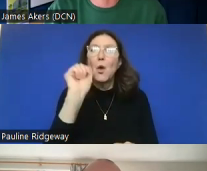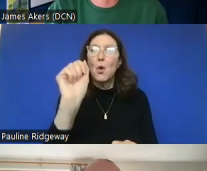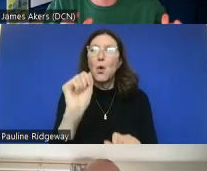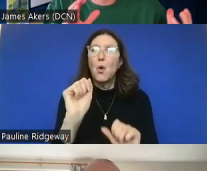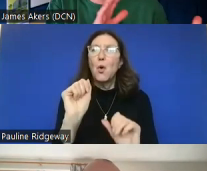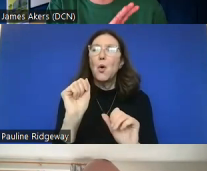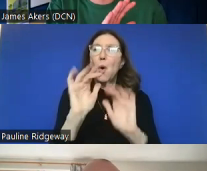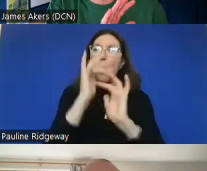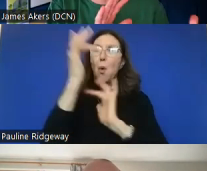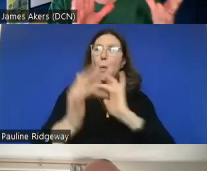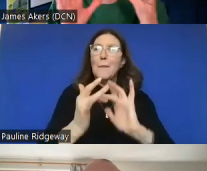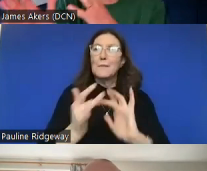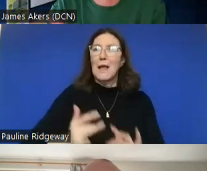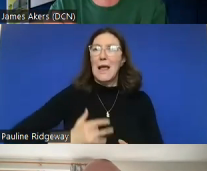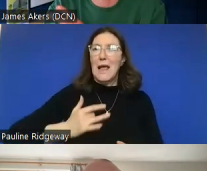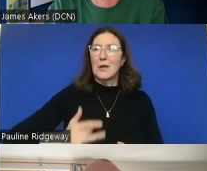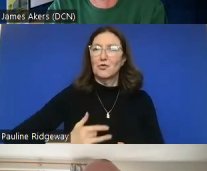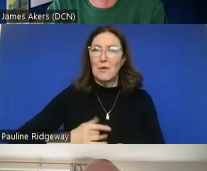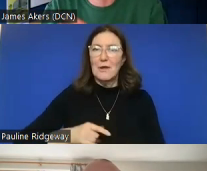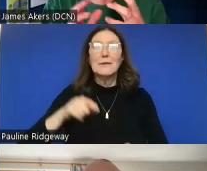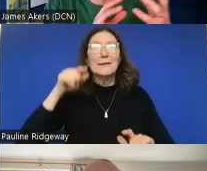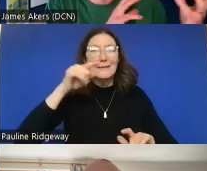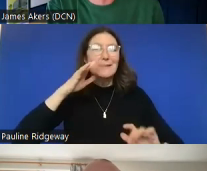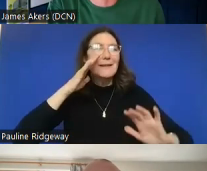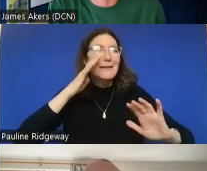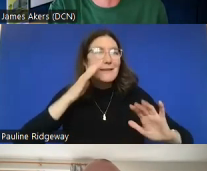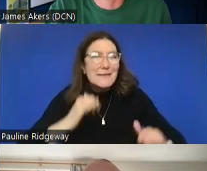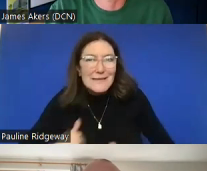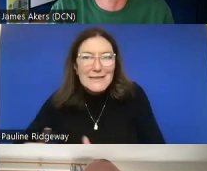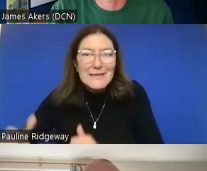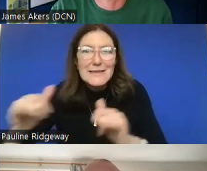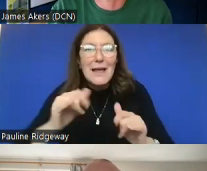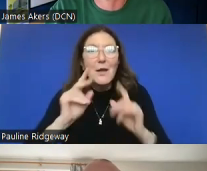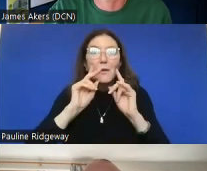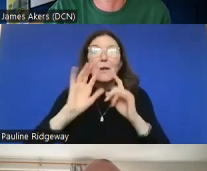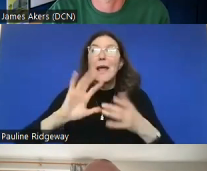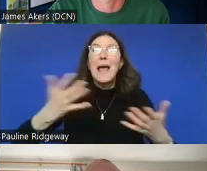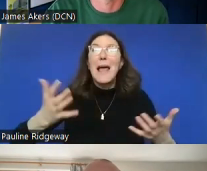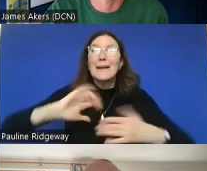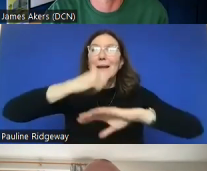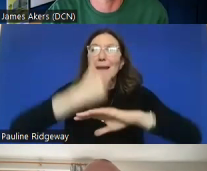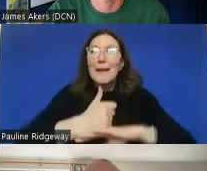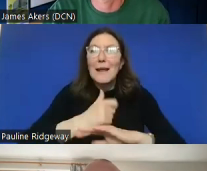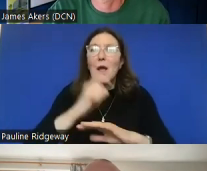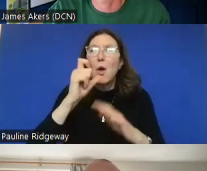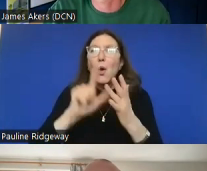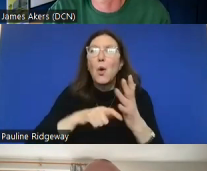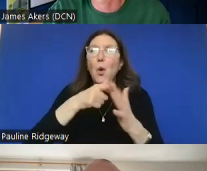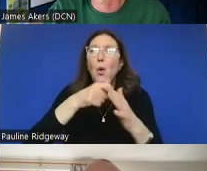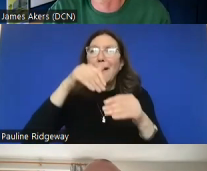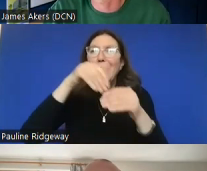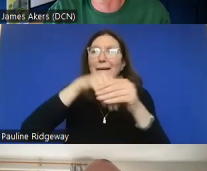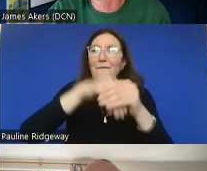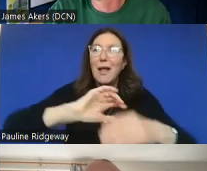It will say whether any cookies are set before consent is actually asked for. There's that one.